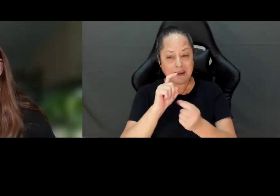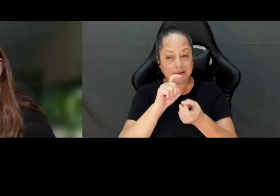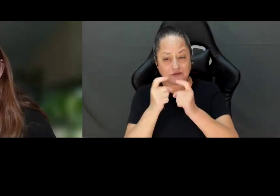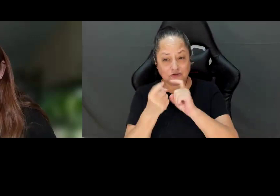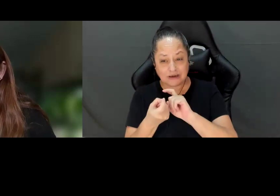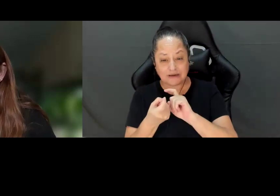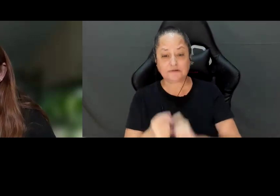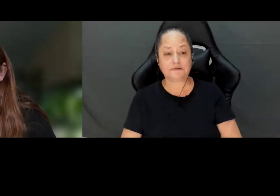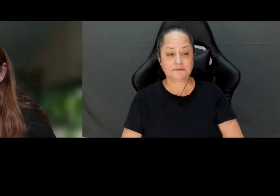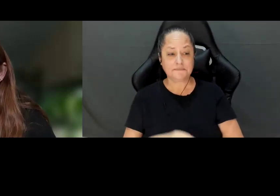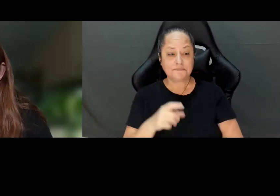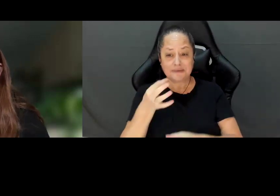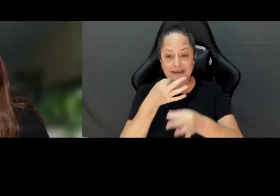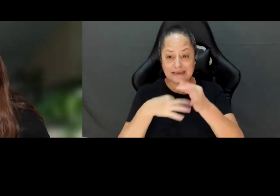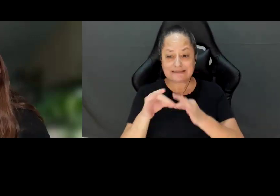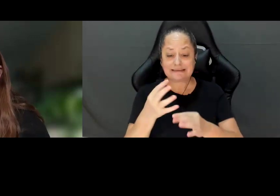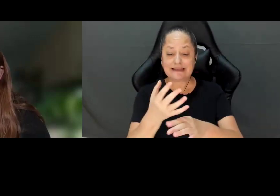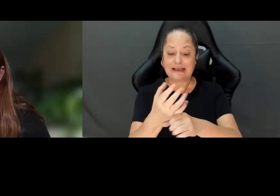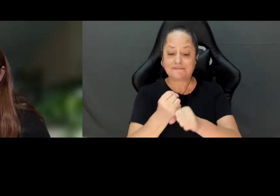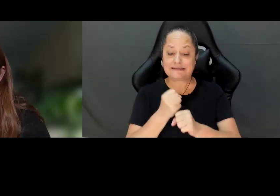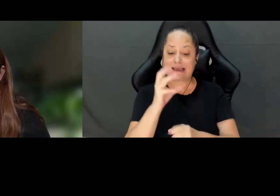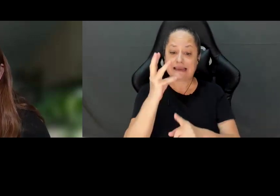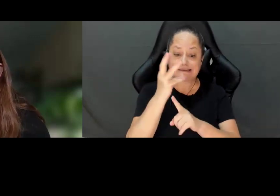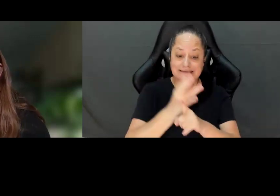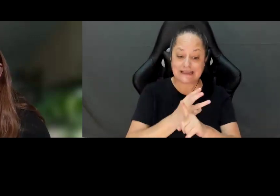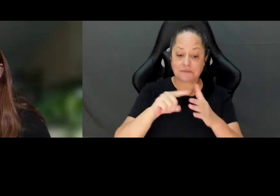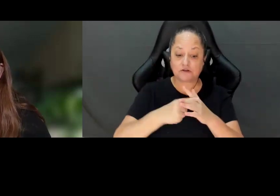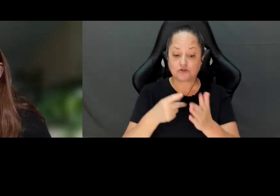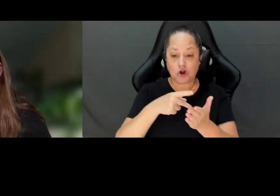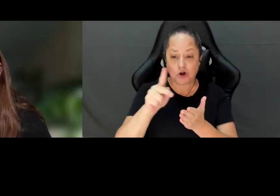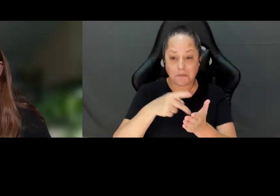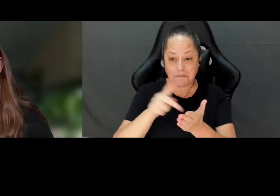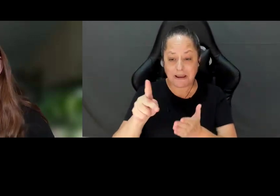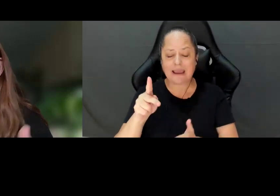say instead it taking six months to pay you back, it is going to take nine months instead